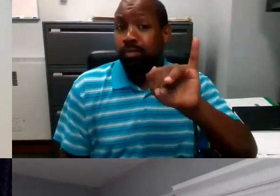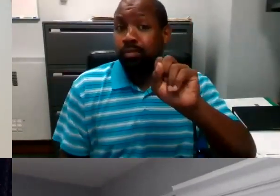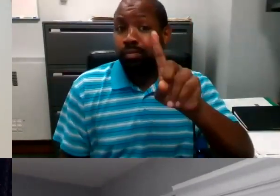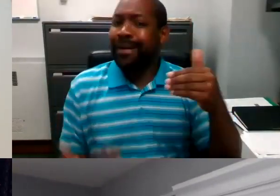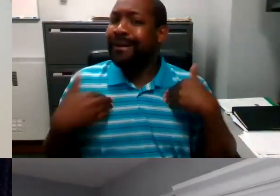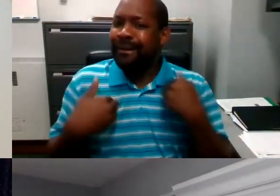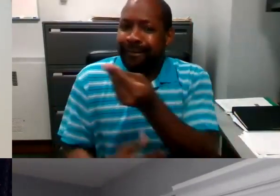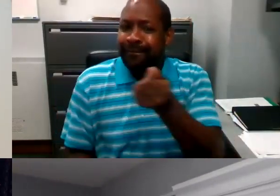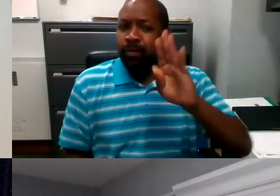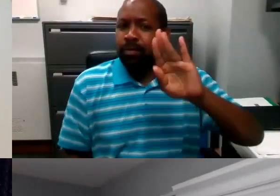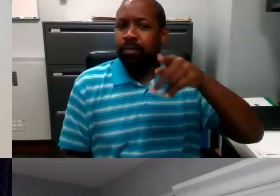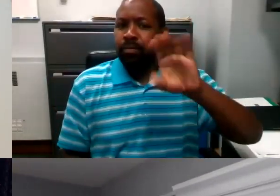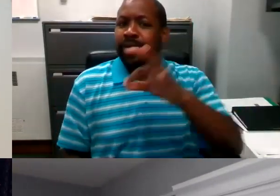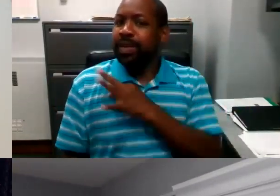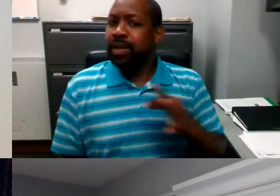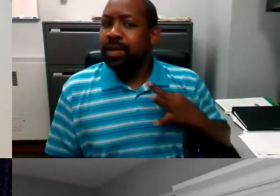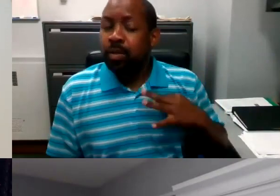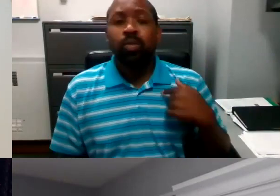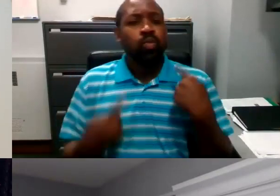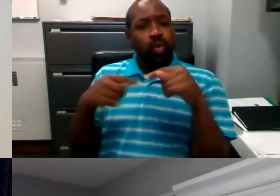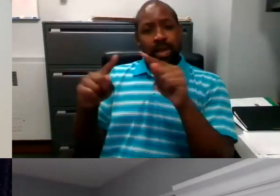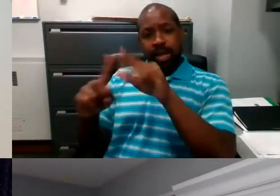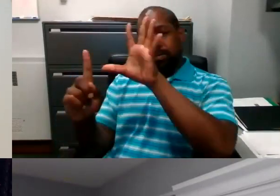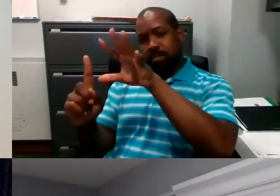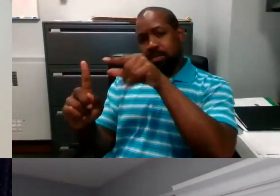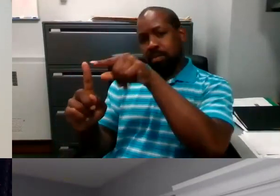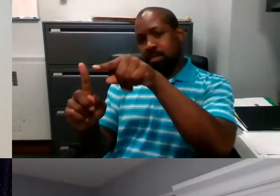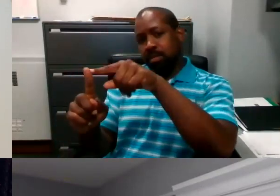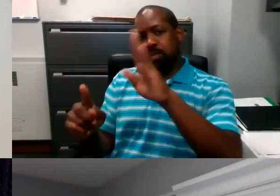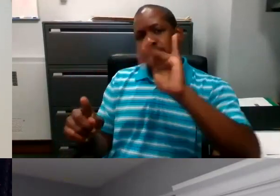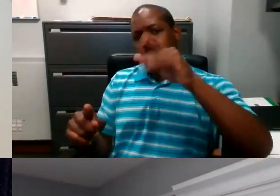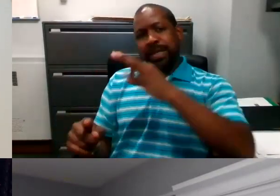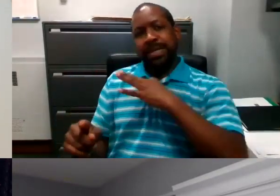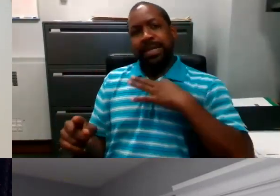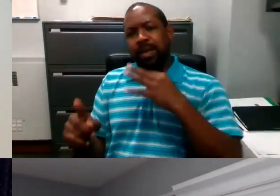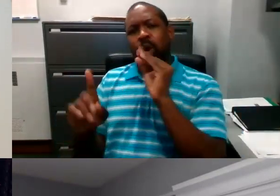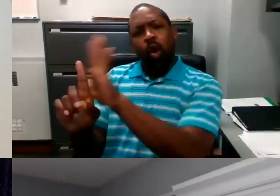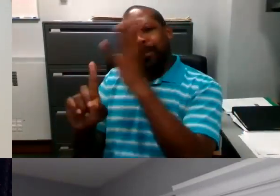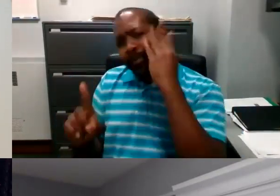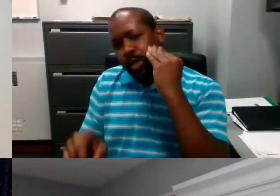AND WE WANT TO REALLY CHANGE THE TENOR AND GET NEW PEOPLE.